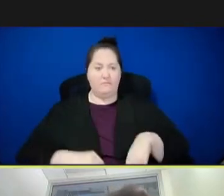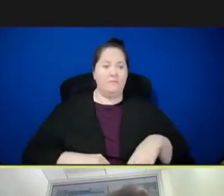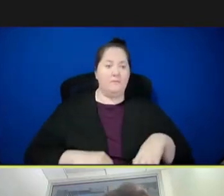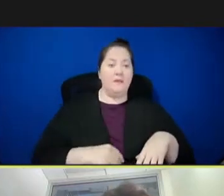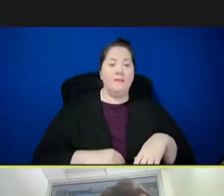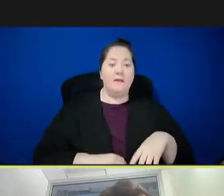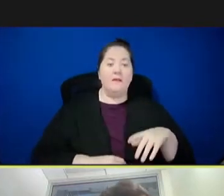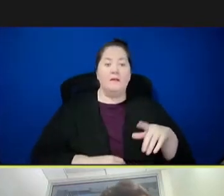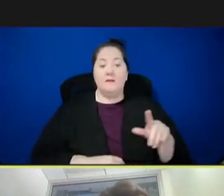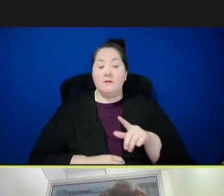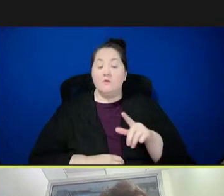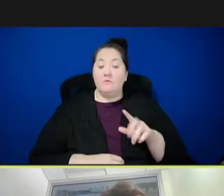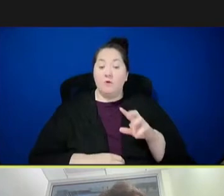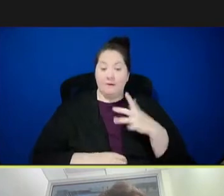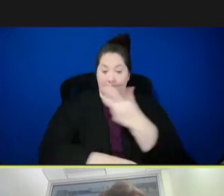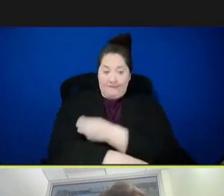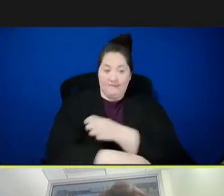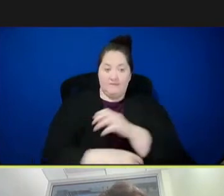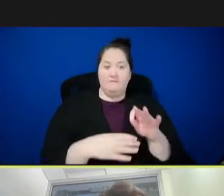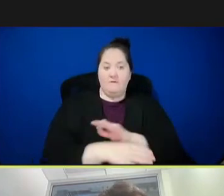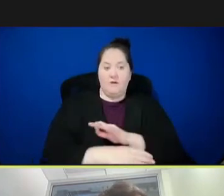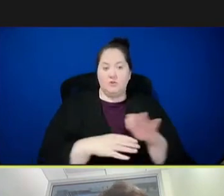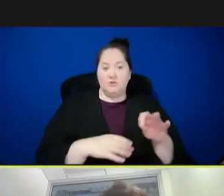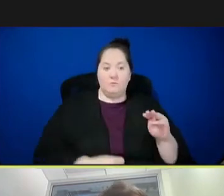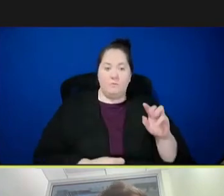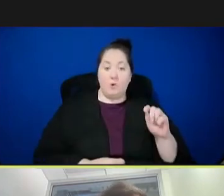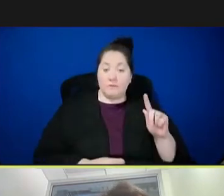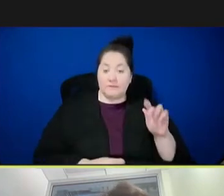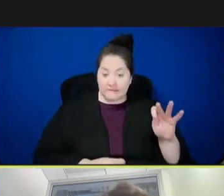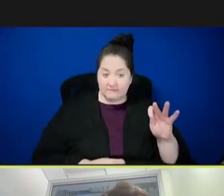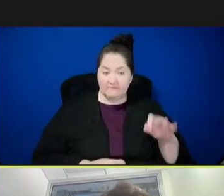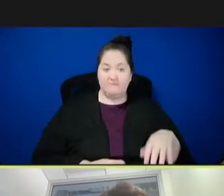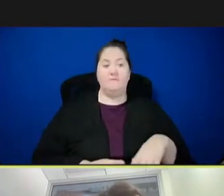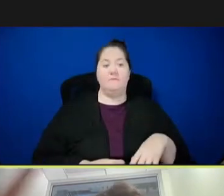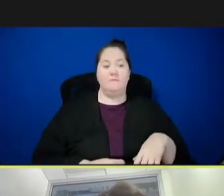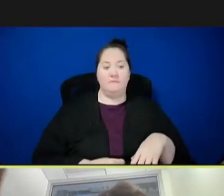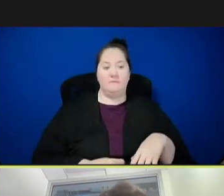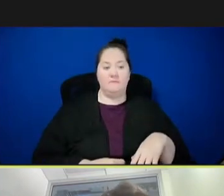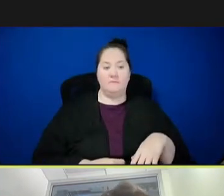vaccine design, you could do functional motif scaffolding. So you could take an epitope,